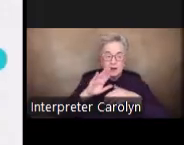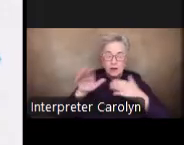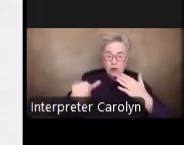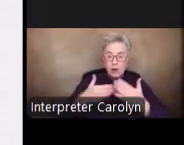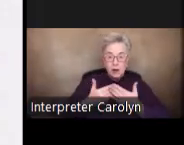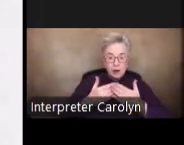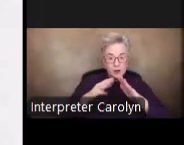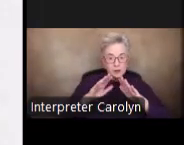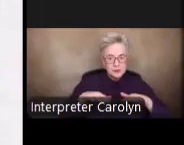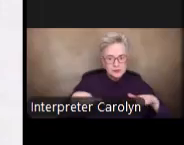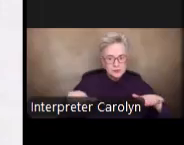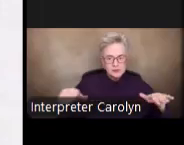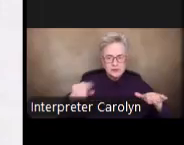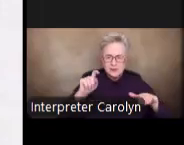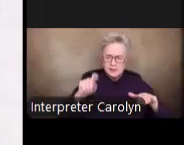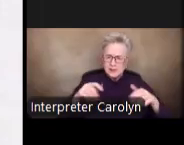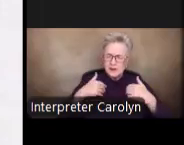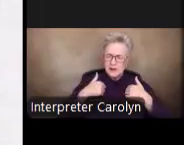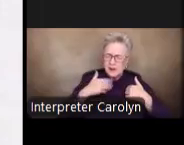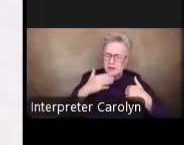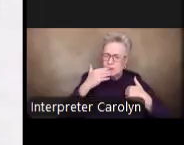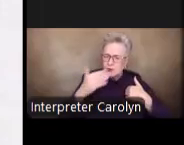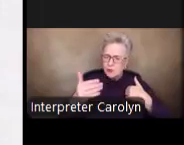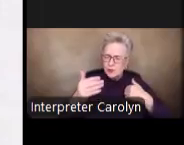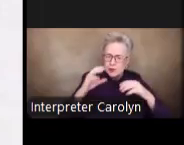creating rich communication opportunities throughout the day